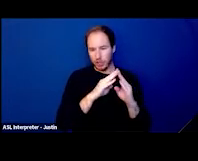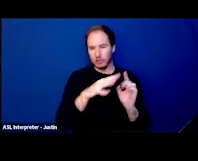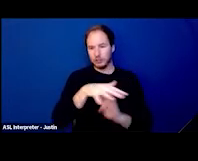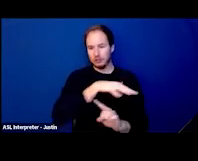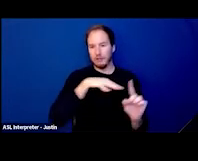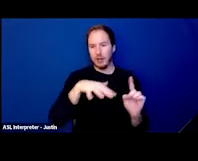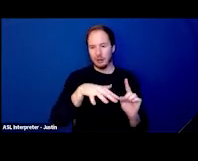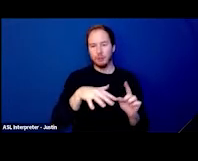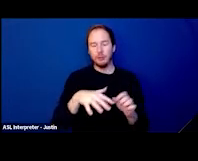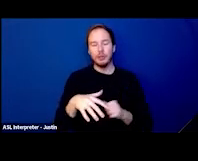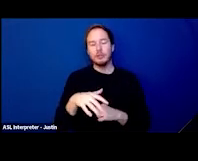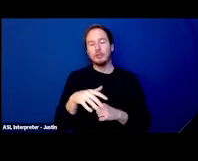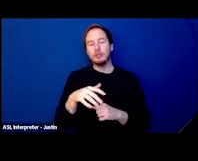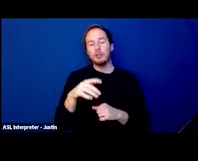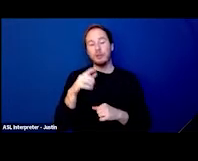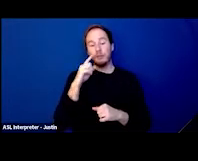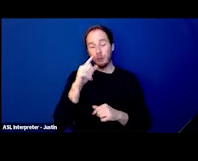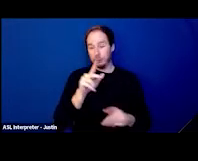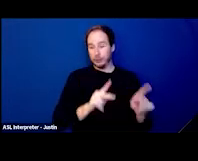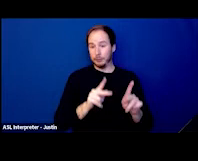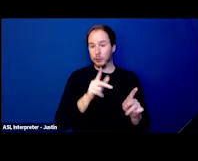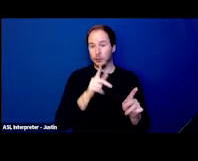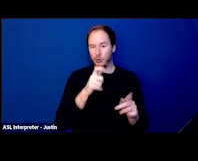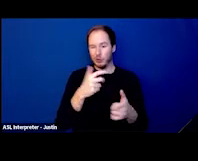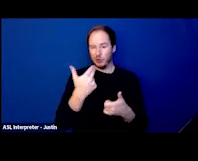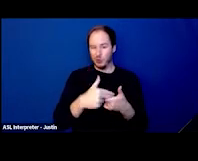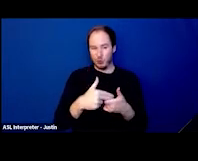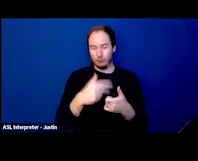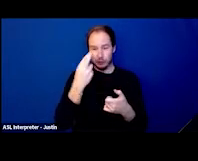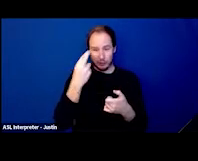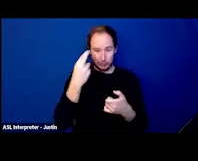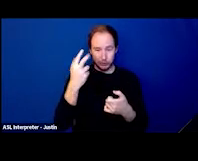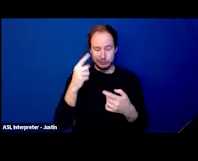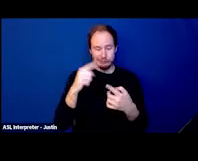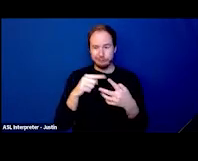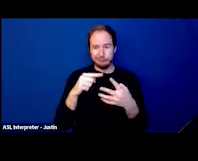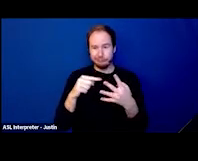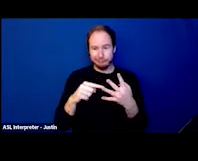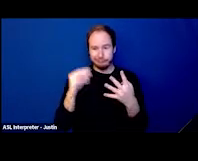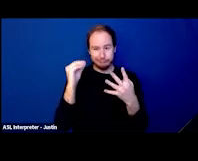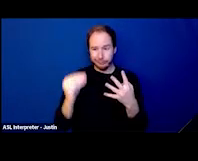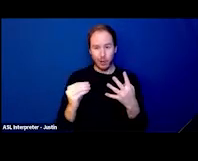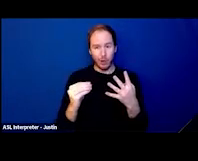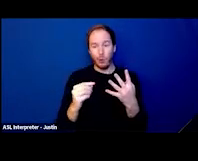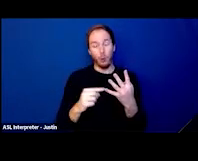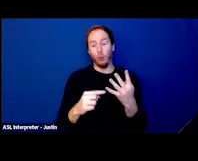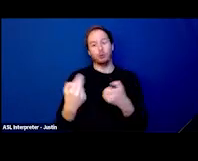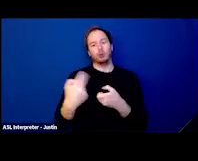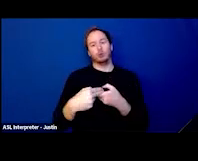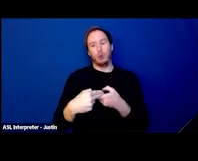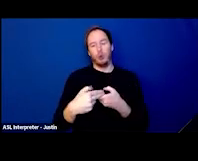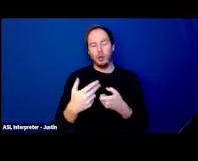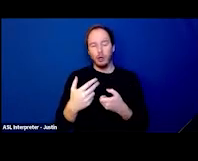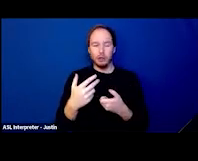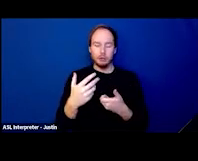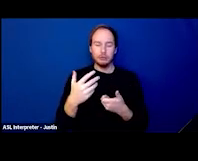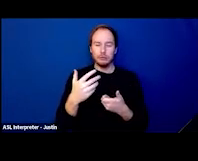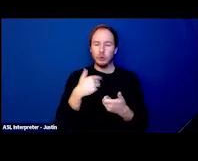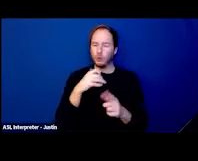especially for folks who have only been able to join, who haven't been able to join or watch previous sessions, or maybe only some of them, just as a reminder,